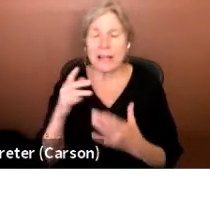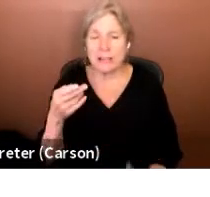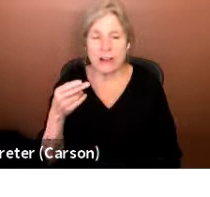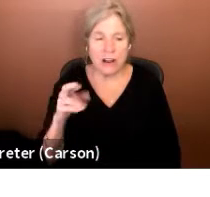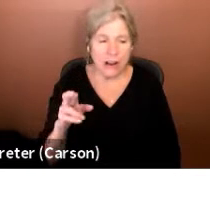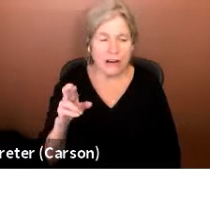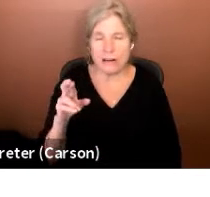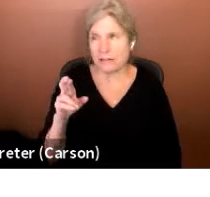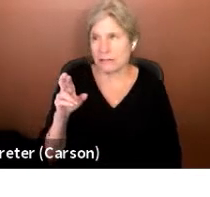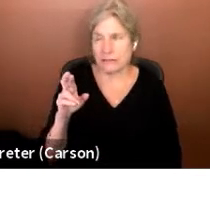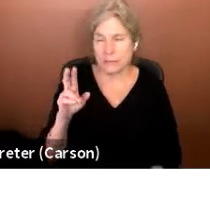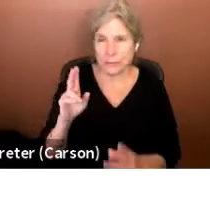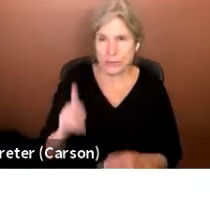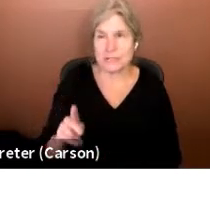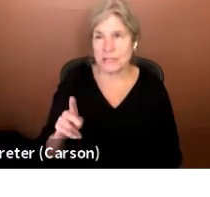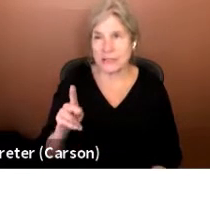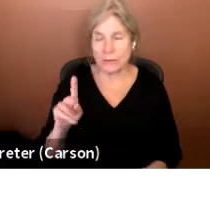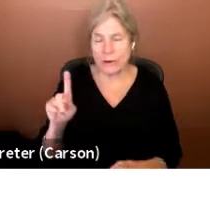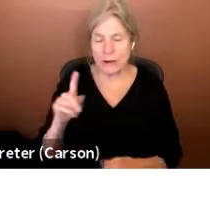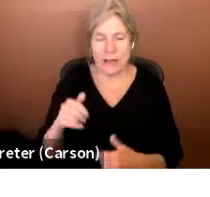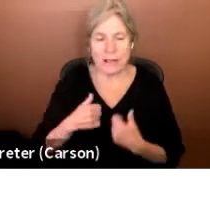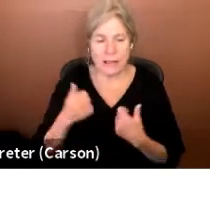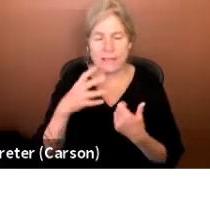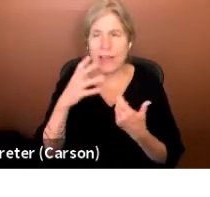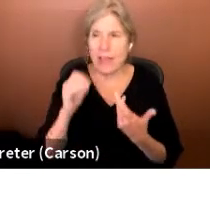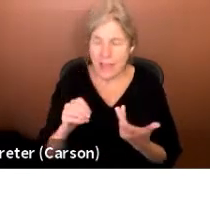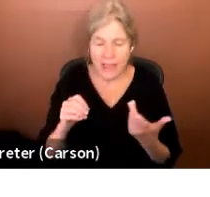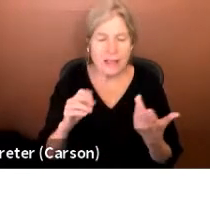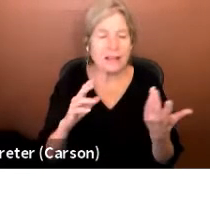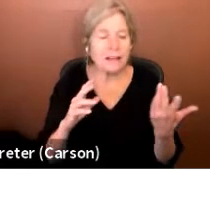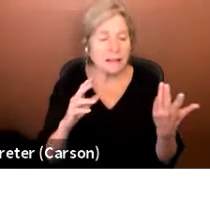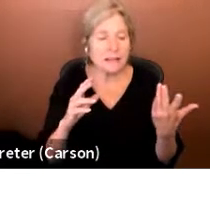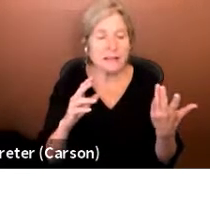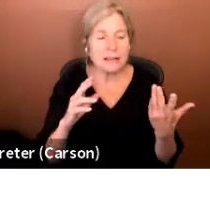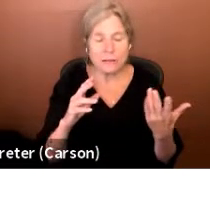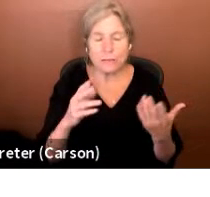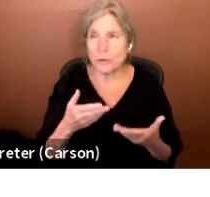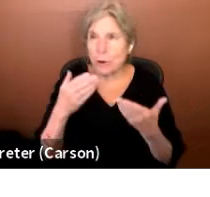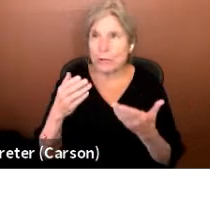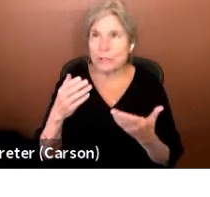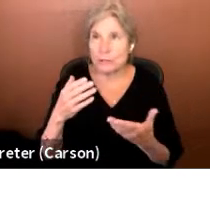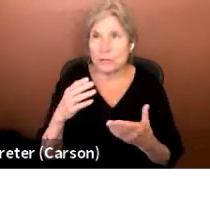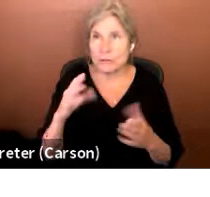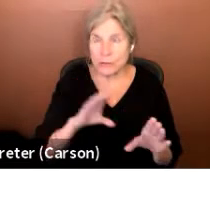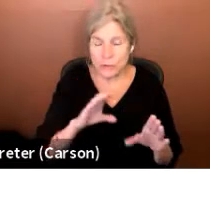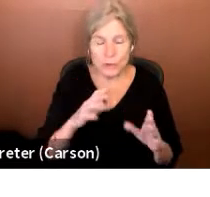proposed to do a comic book entirely produced by tactile